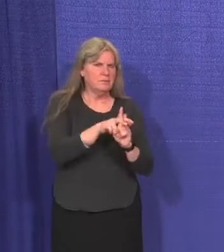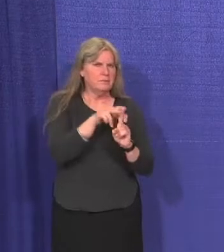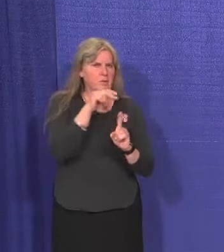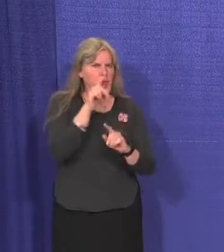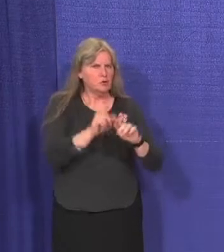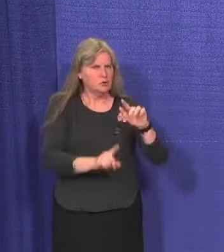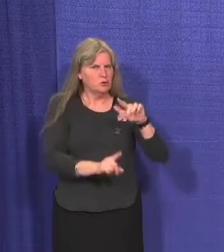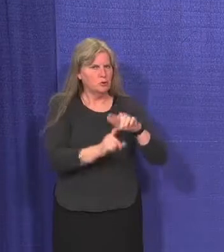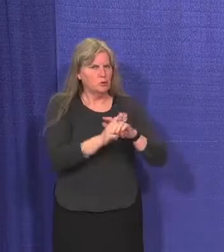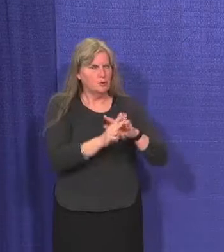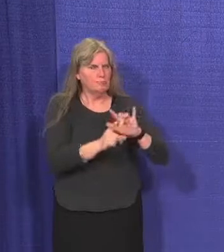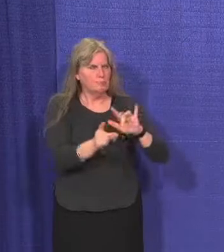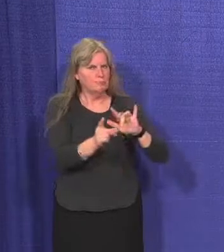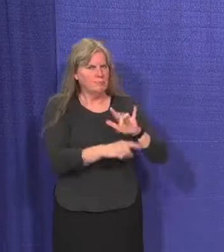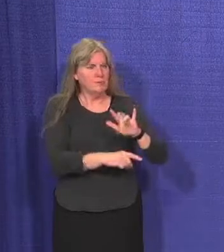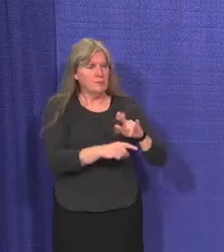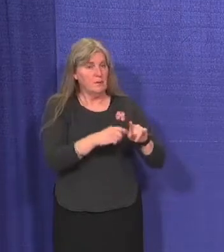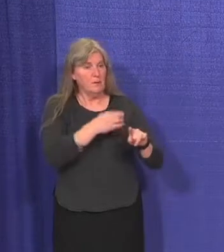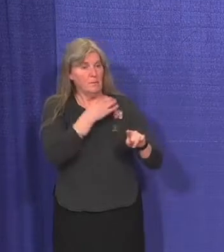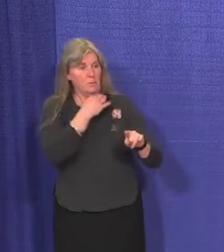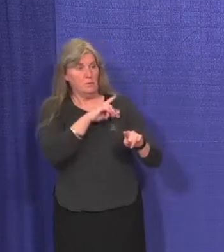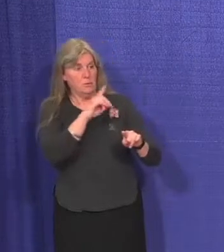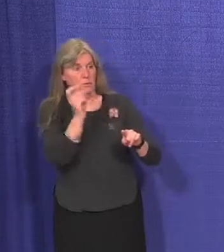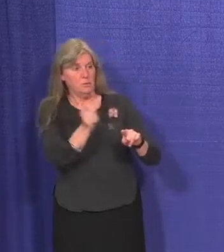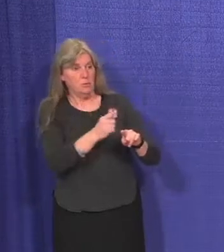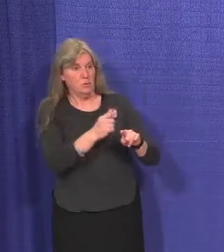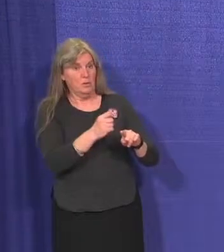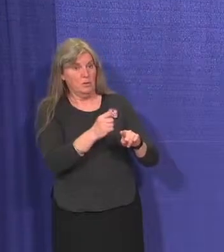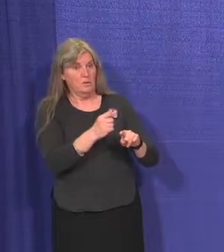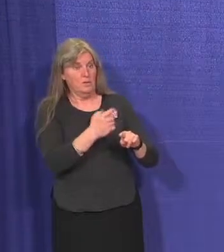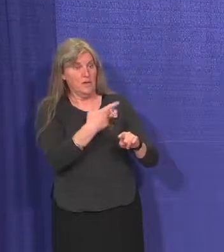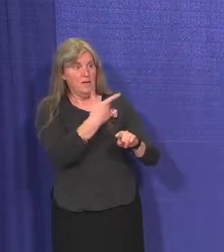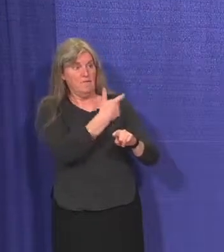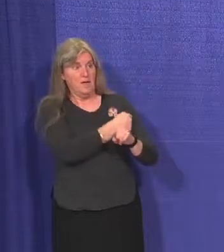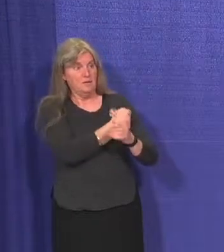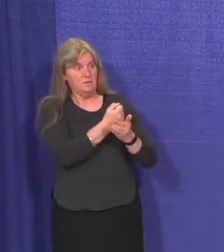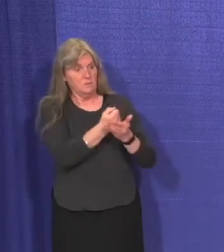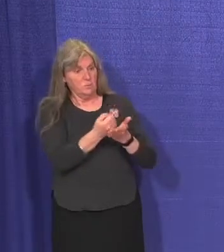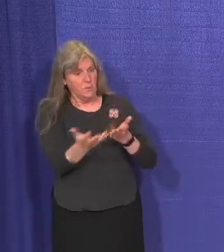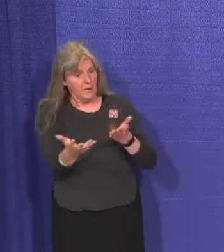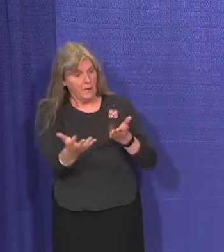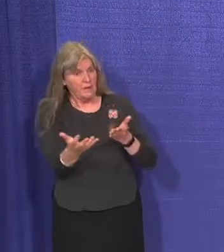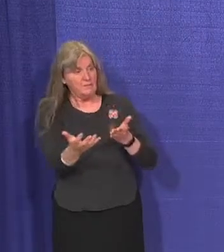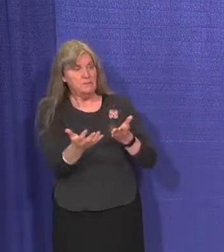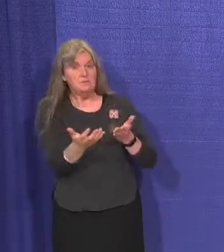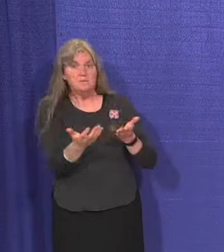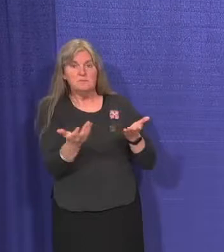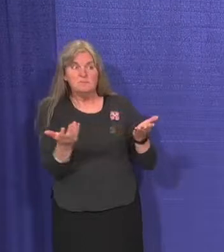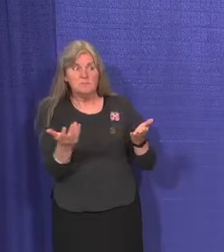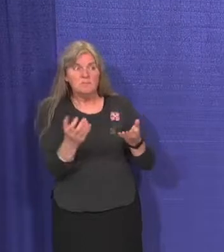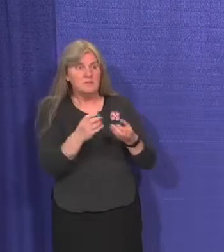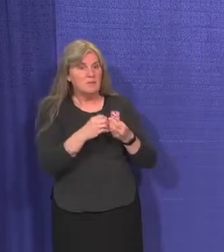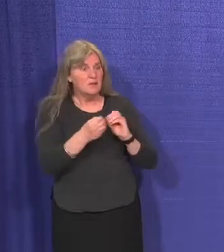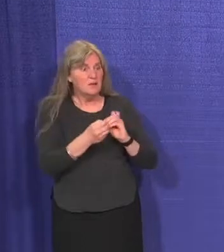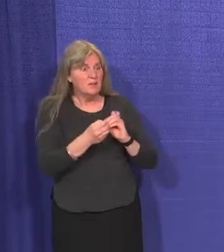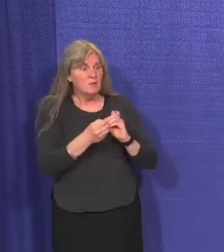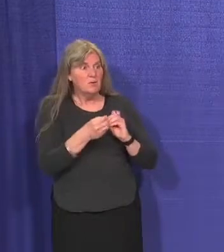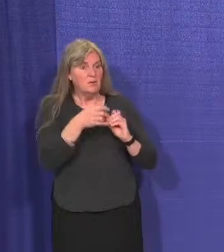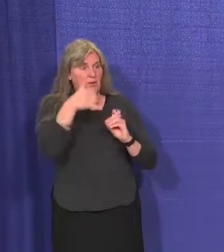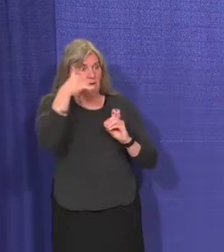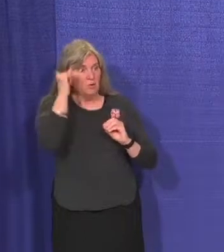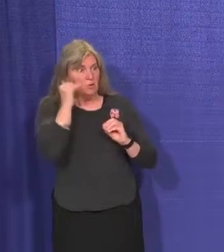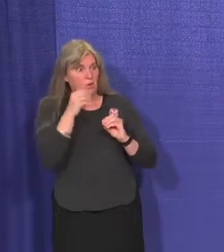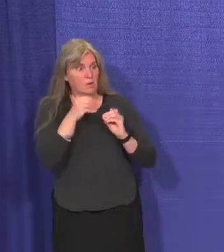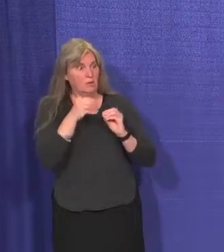Haley from Yukon news.